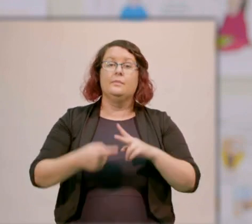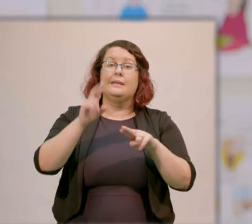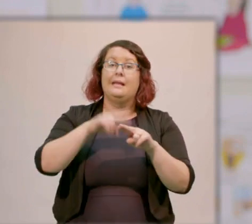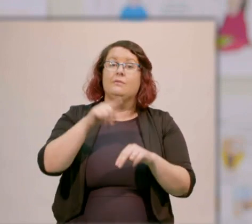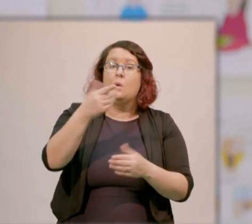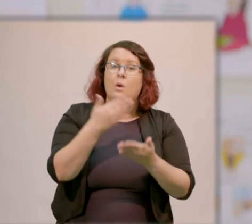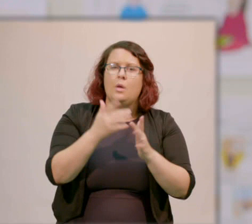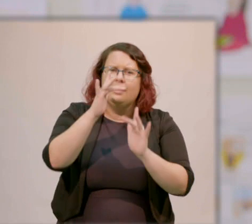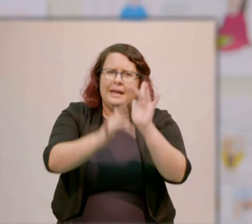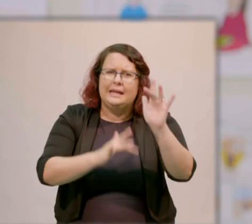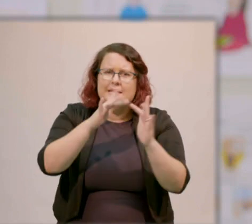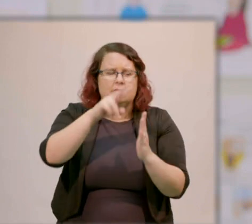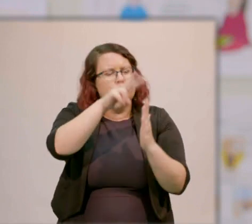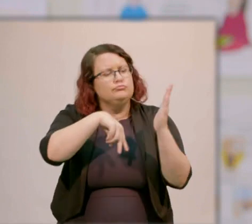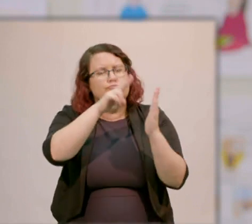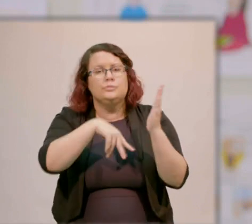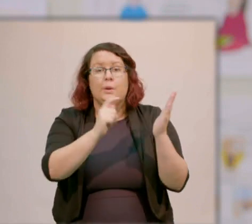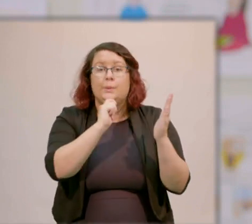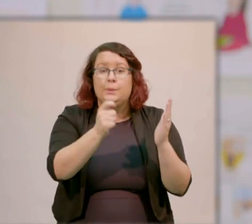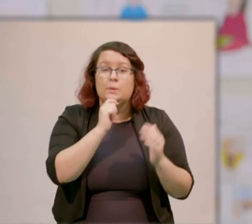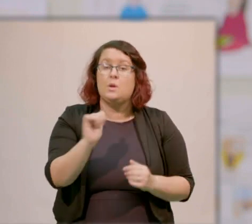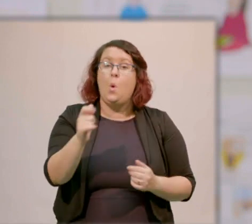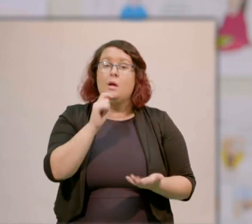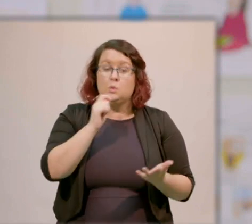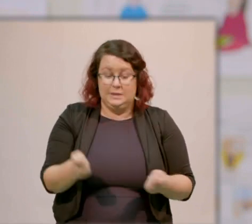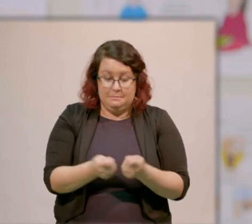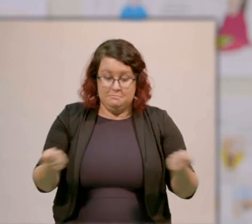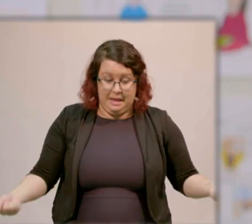If you are on the internet, looking at the news, or flipping through newspapers,